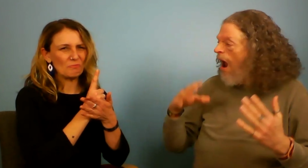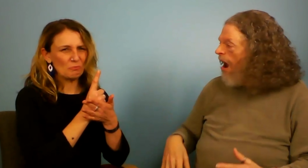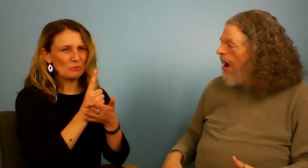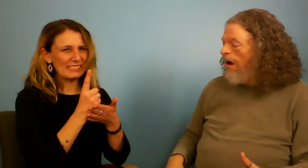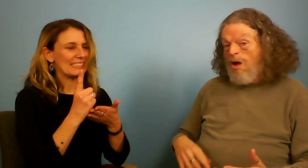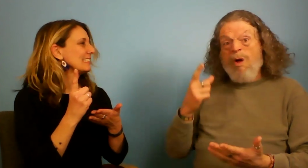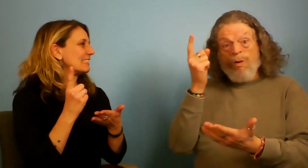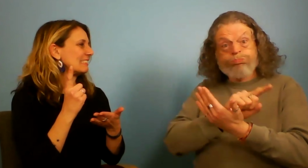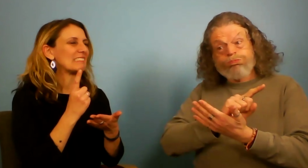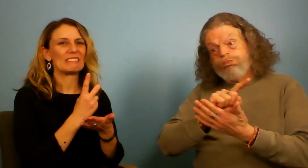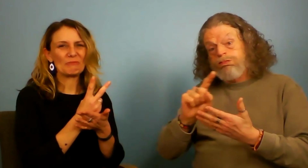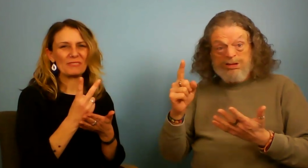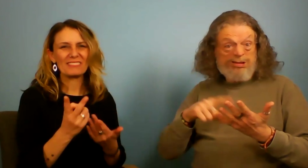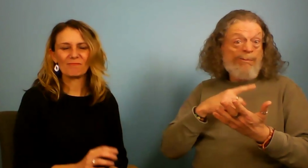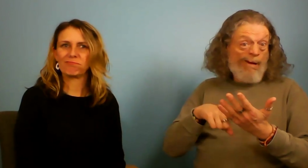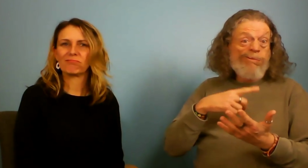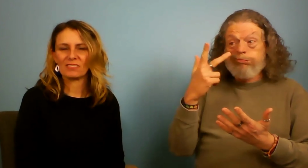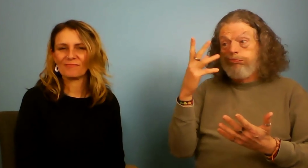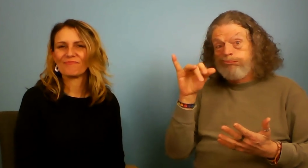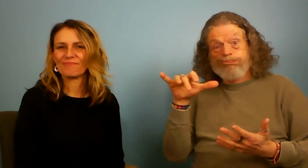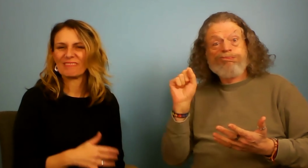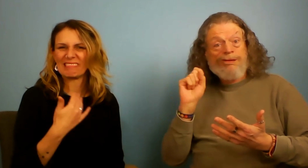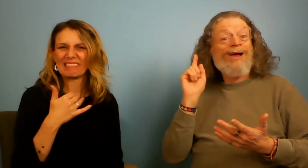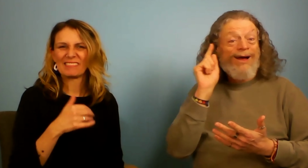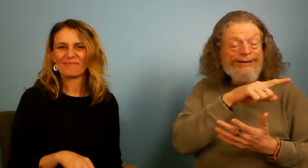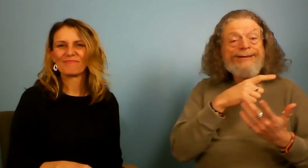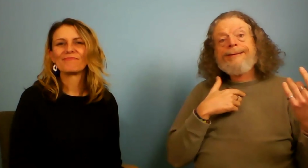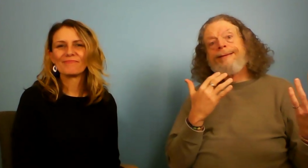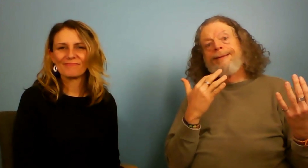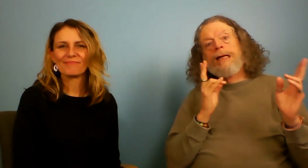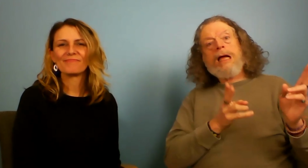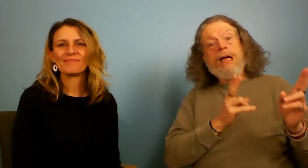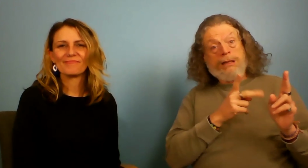It would take like a week NAT: Oh boy, a week or sometimes two, three days to get there.